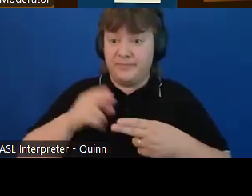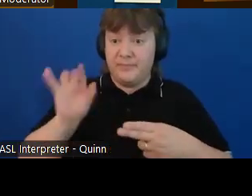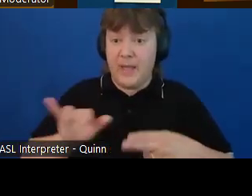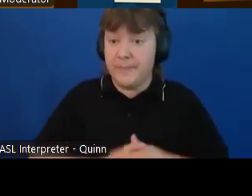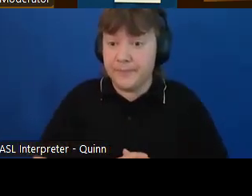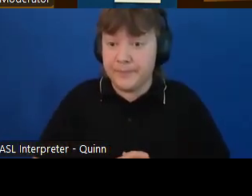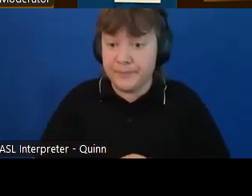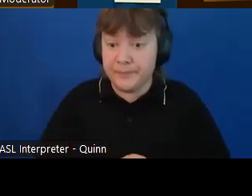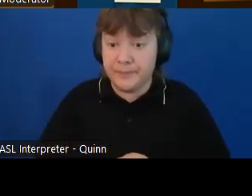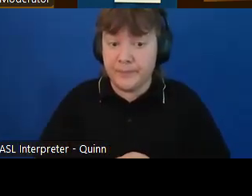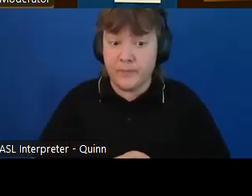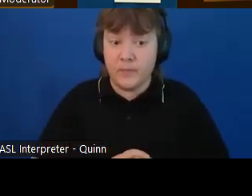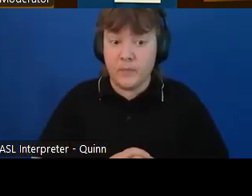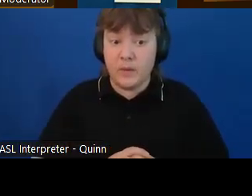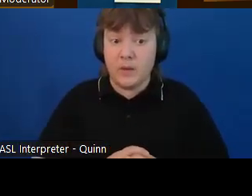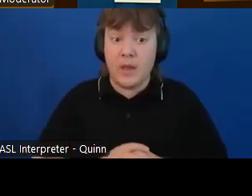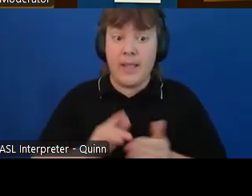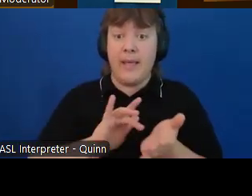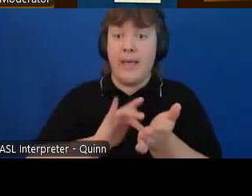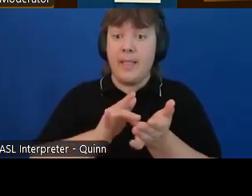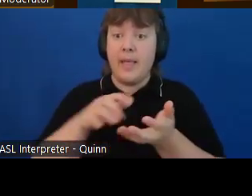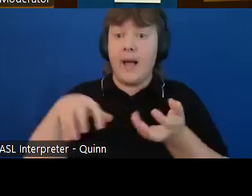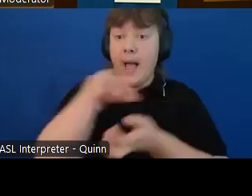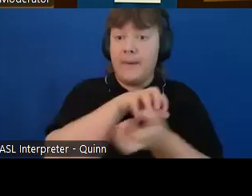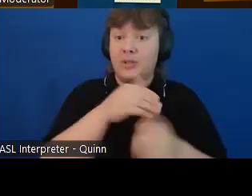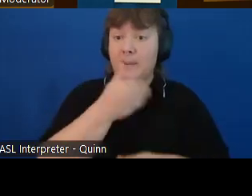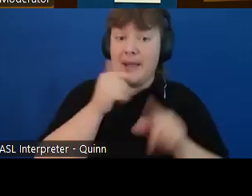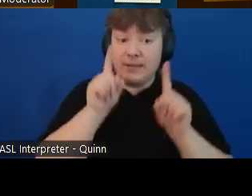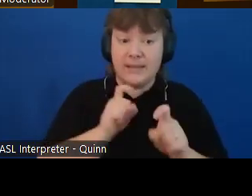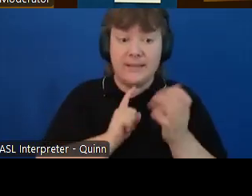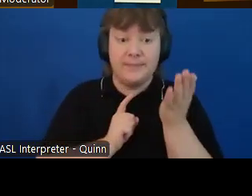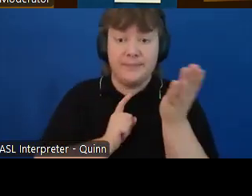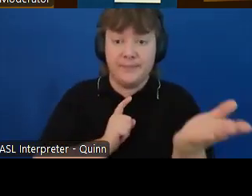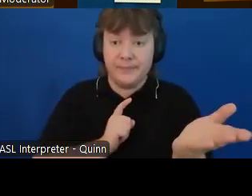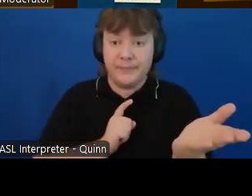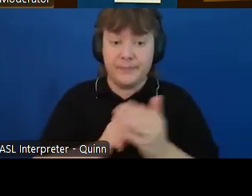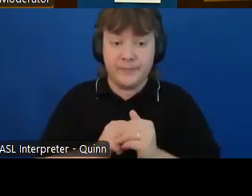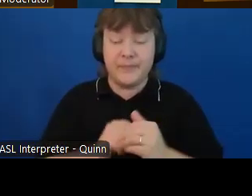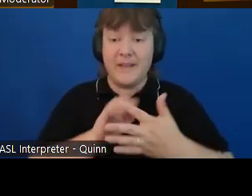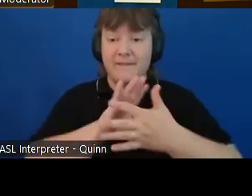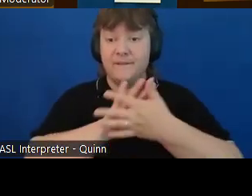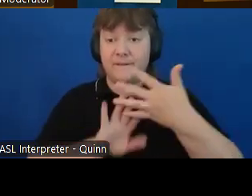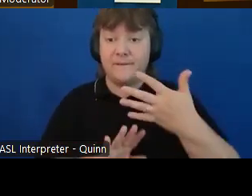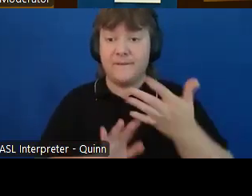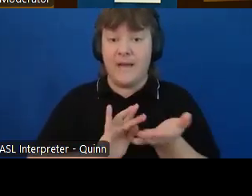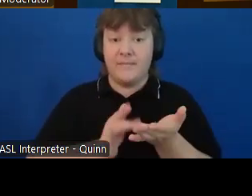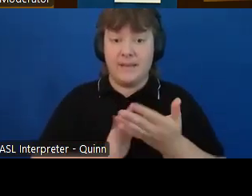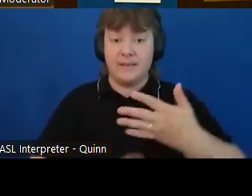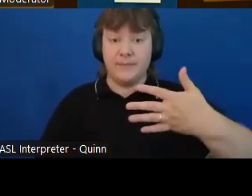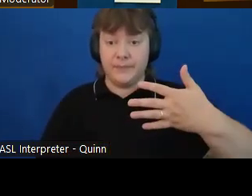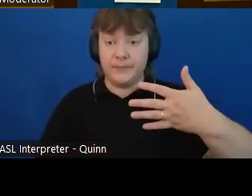Um the combination that is best tested includes this combination of five medications. It's mixed